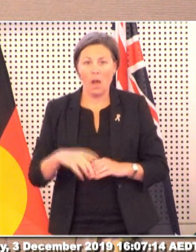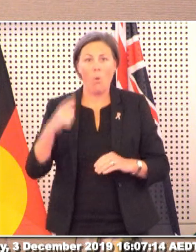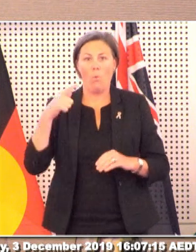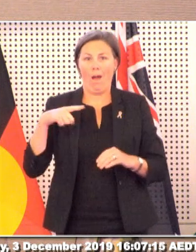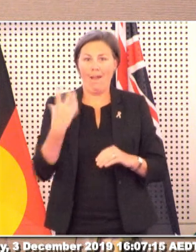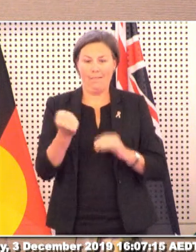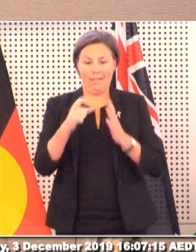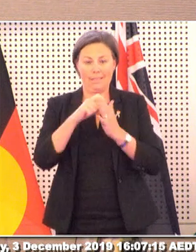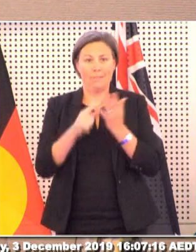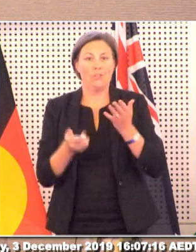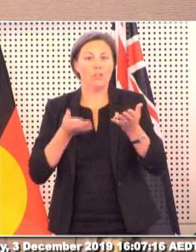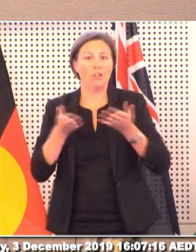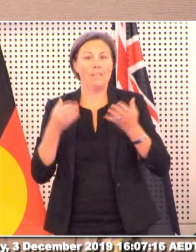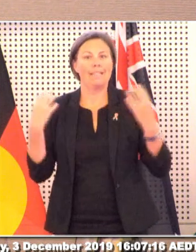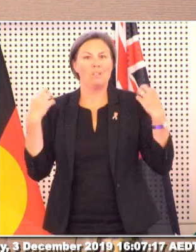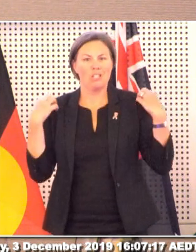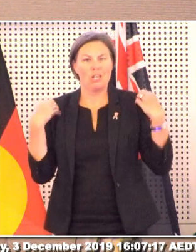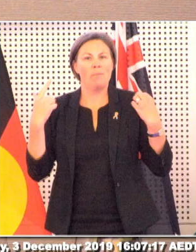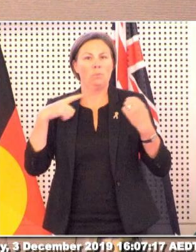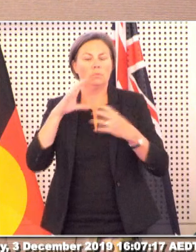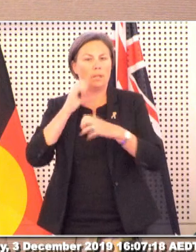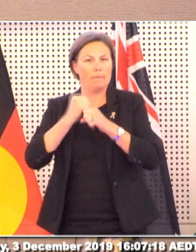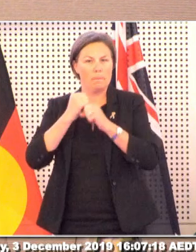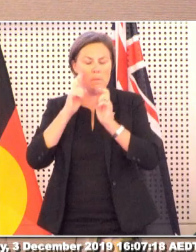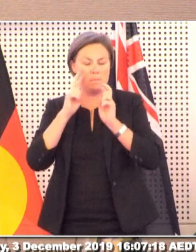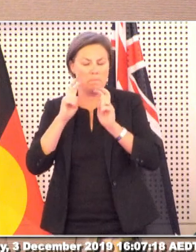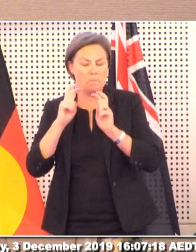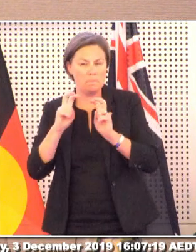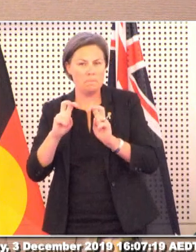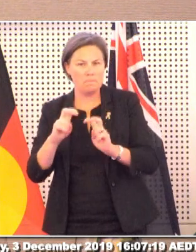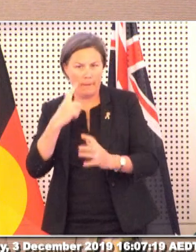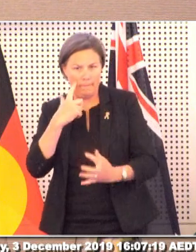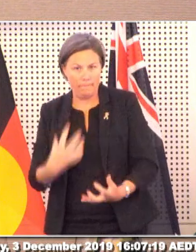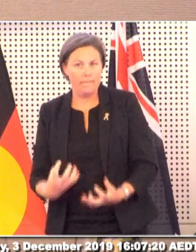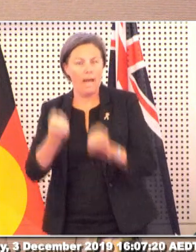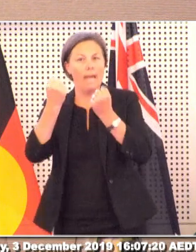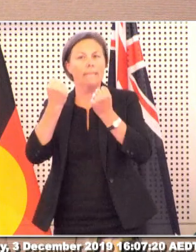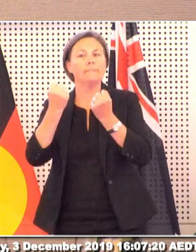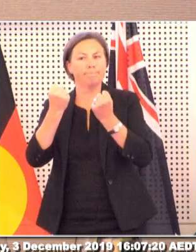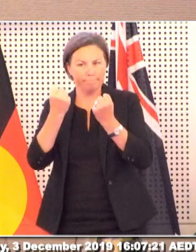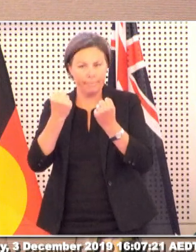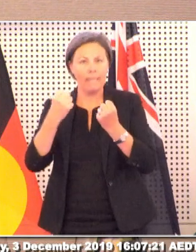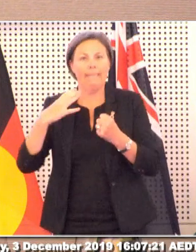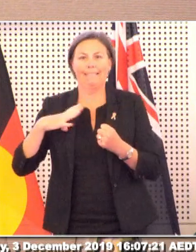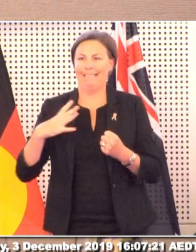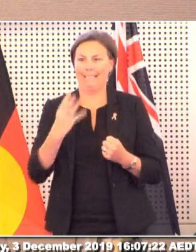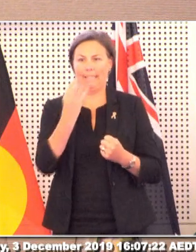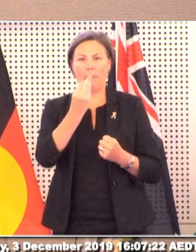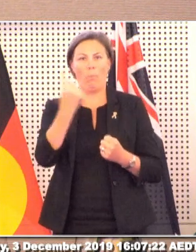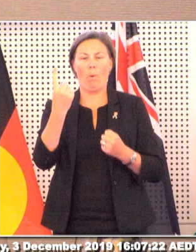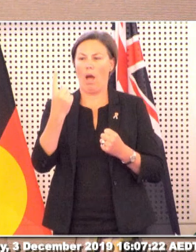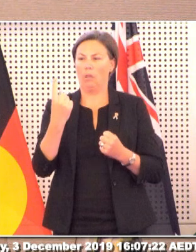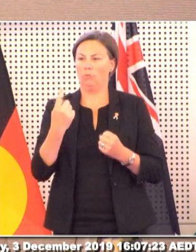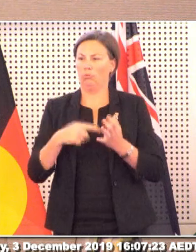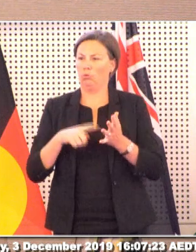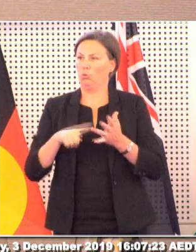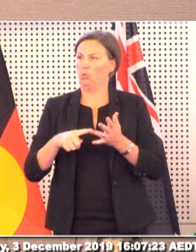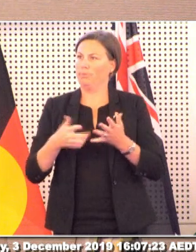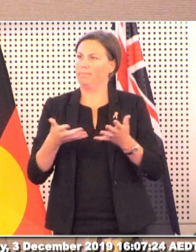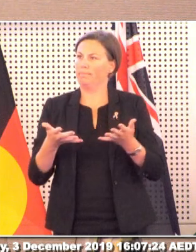Parliamentary Inquiry, was to be sort of the last – or the organisation that could